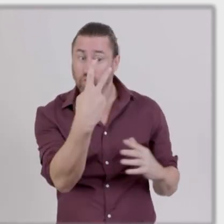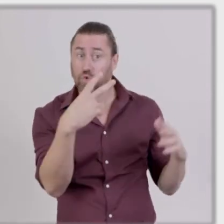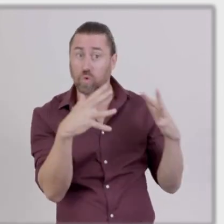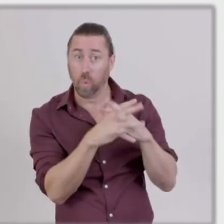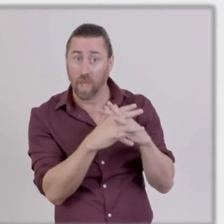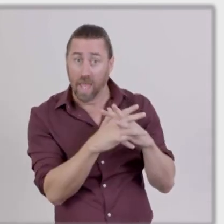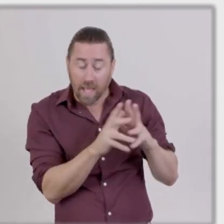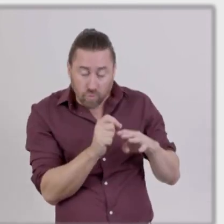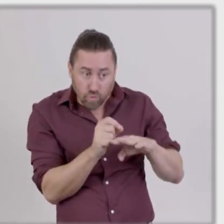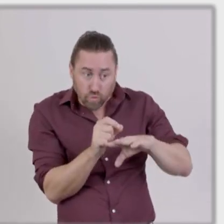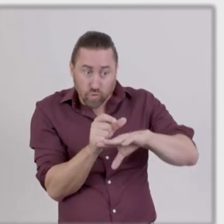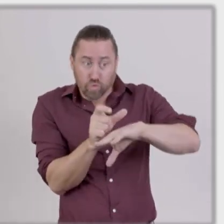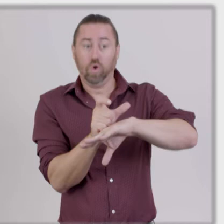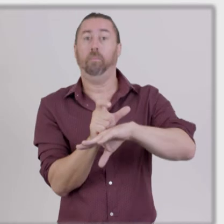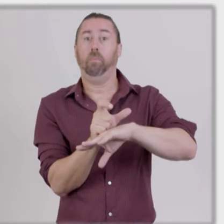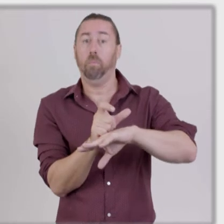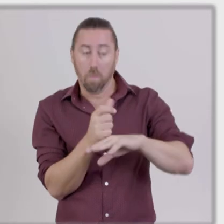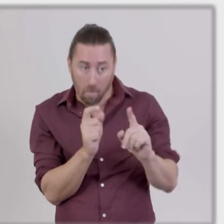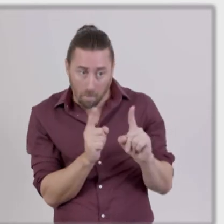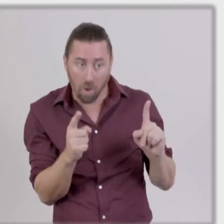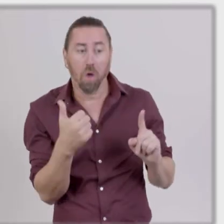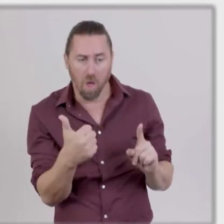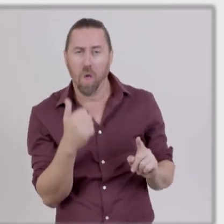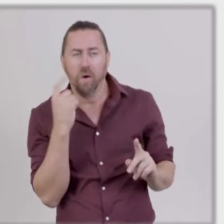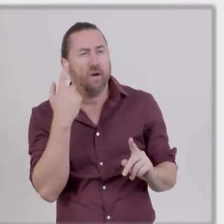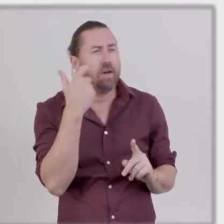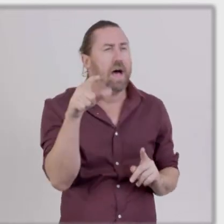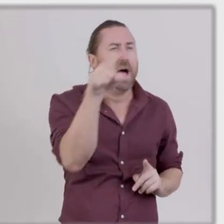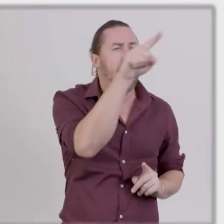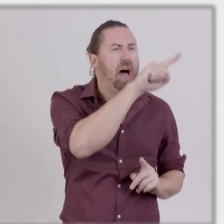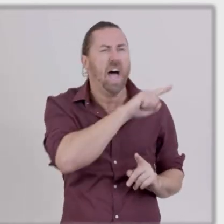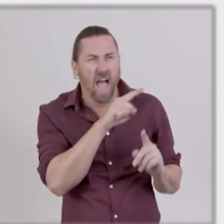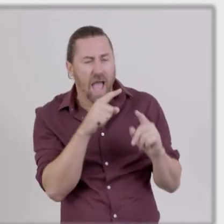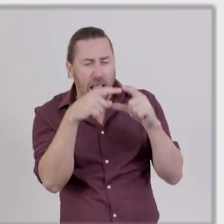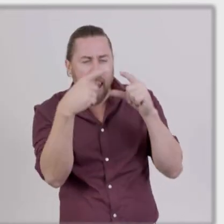Once the larva has reached full size, it will find a place on a stem or leaf of a plant,